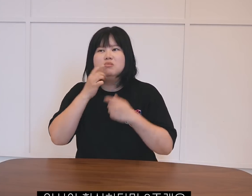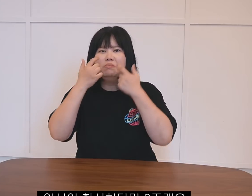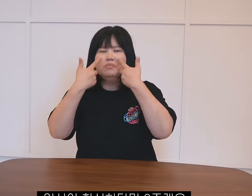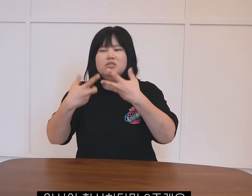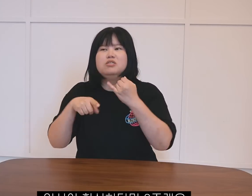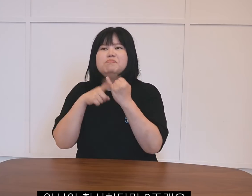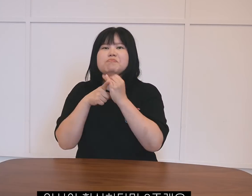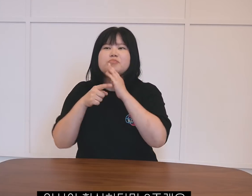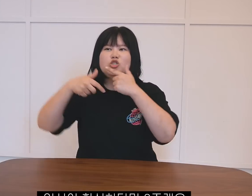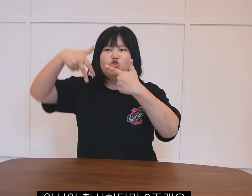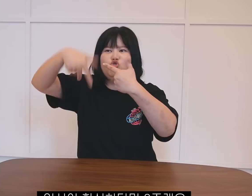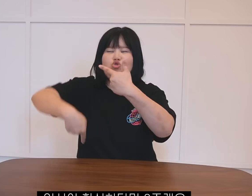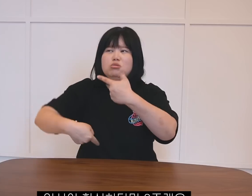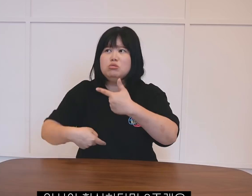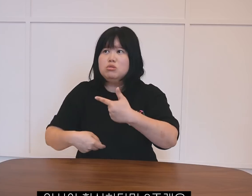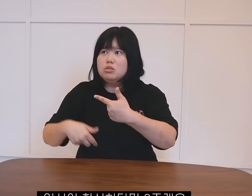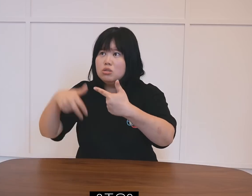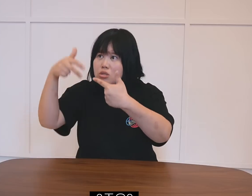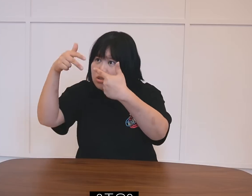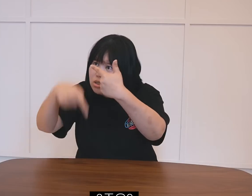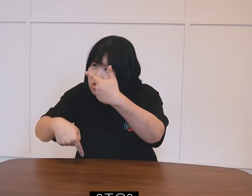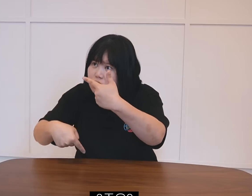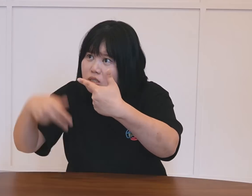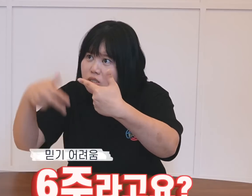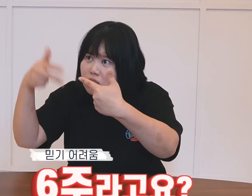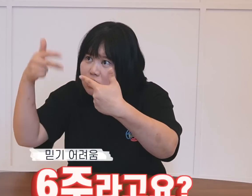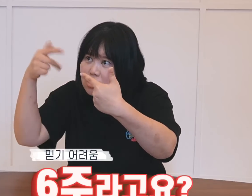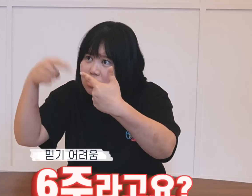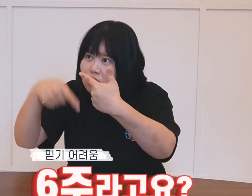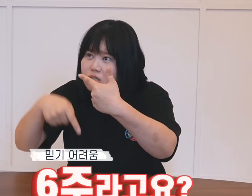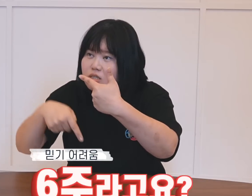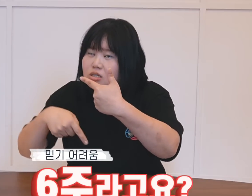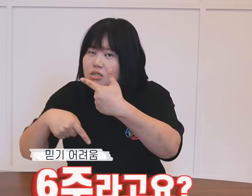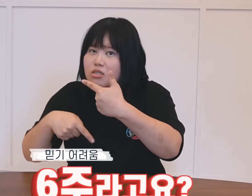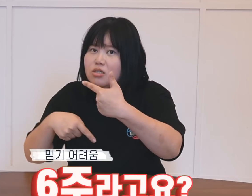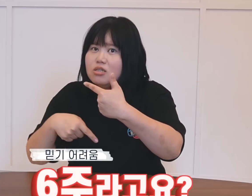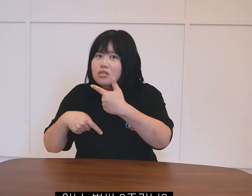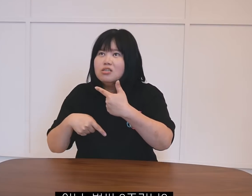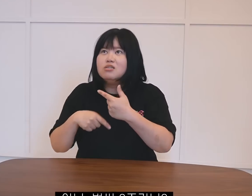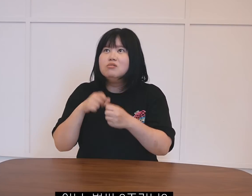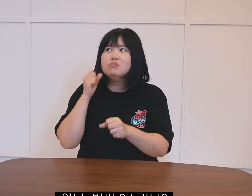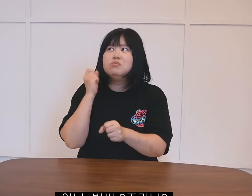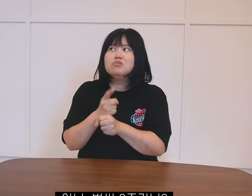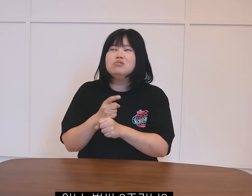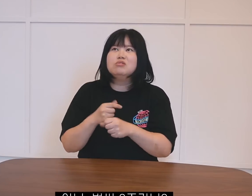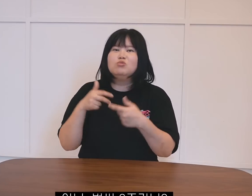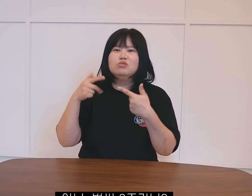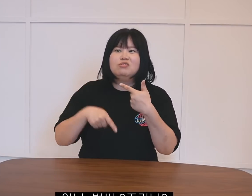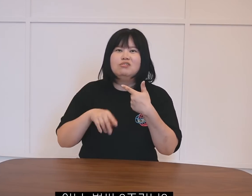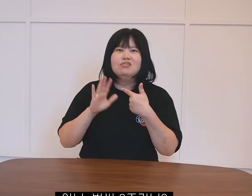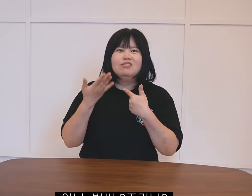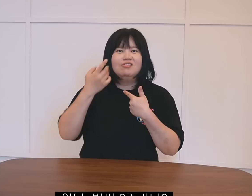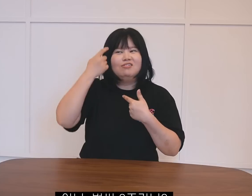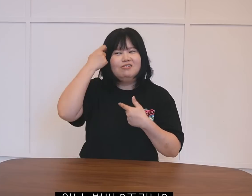and it said I was pregnant and it said 6 weeks. 6 weeks? No, 6 weeks already?